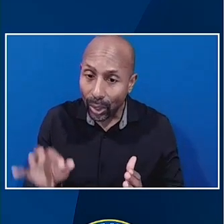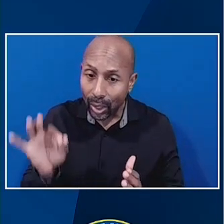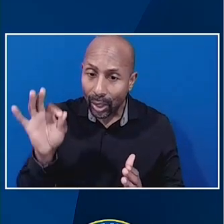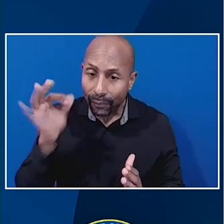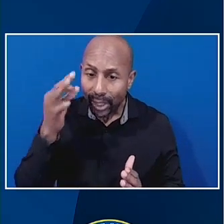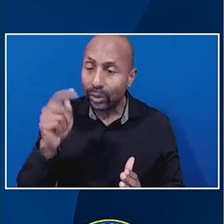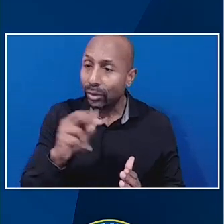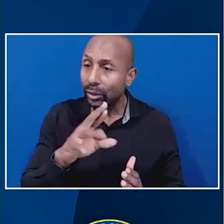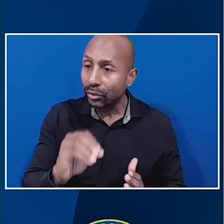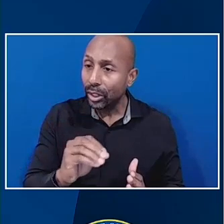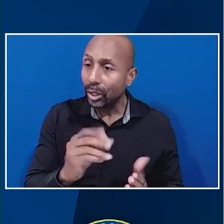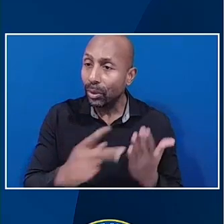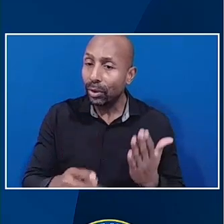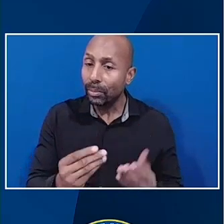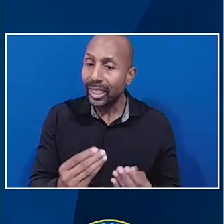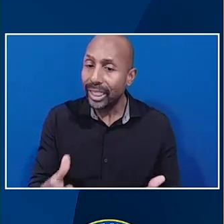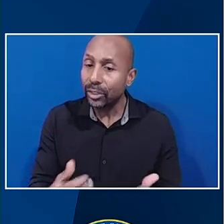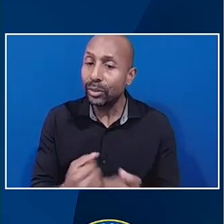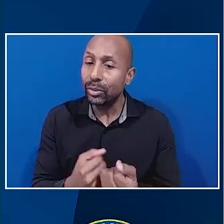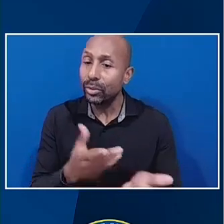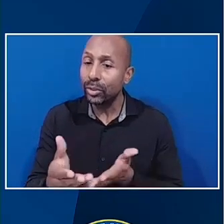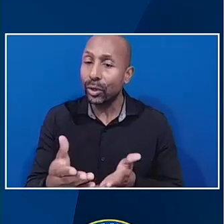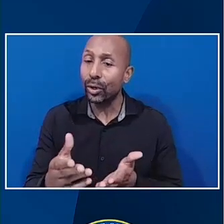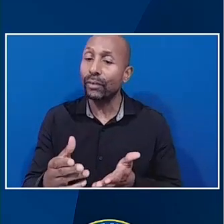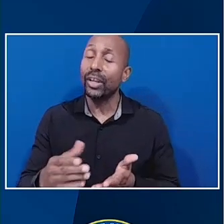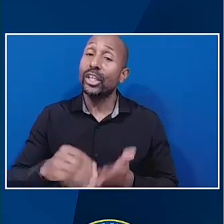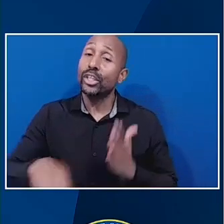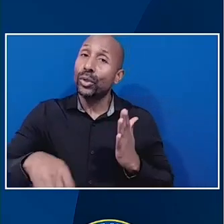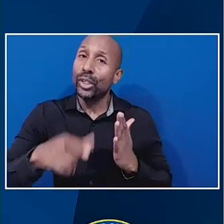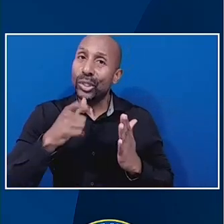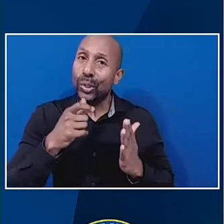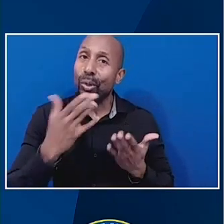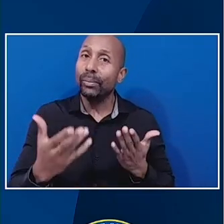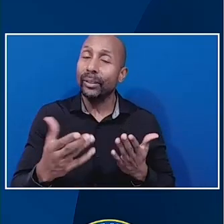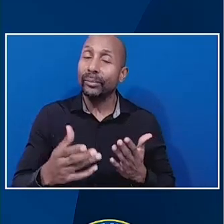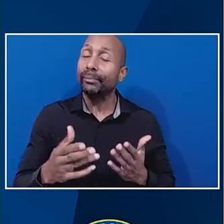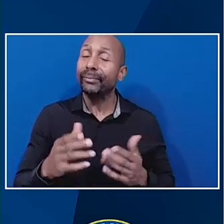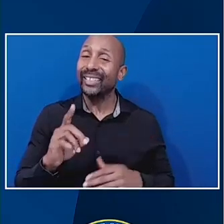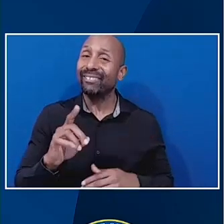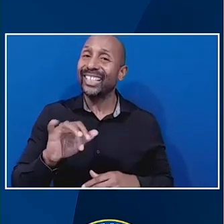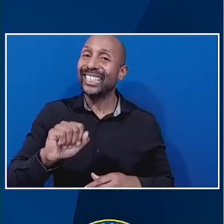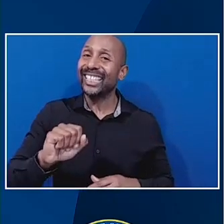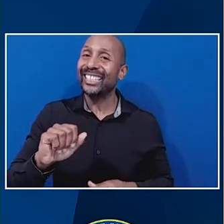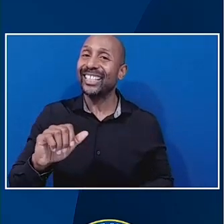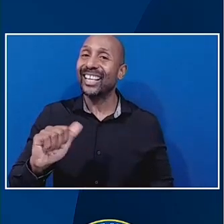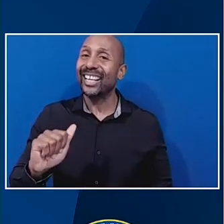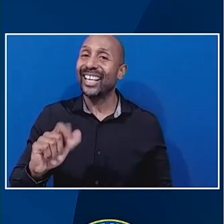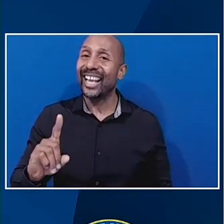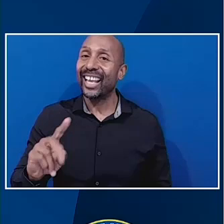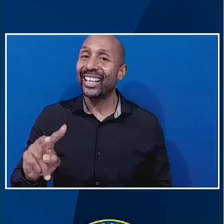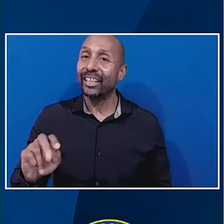they were created, and enable Federal TRIO programs to serve eligible undocumented students enrolling in high school every